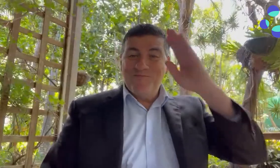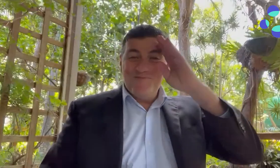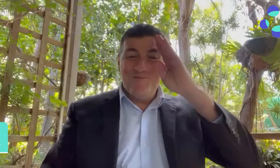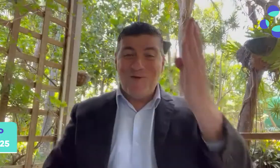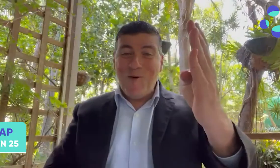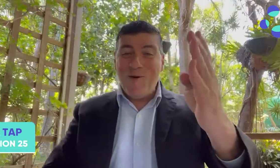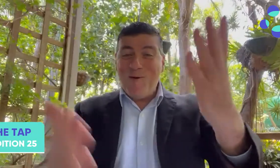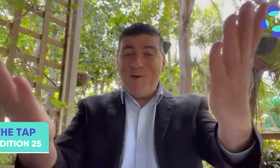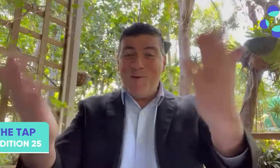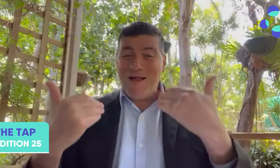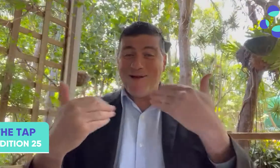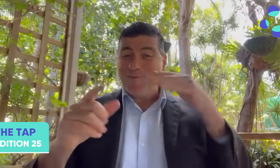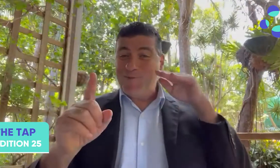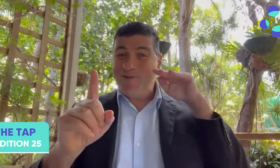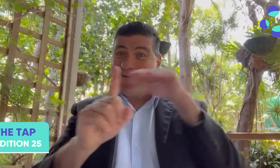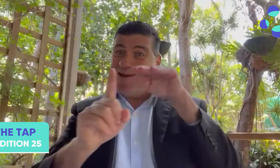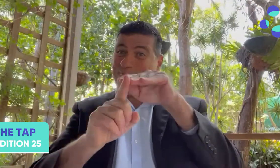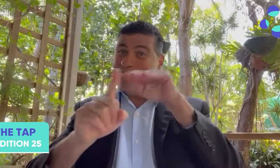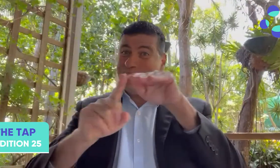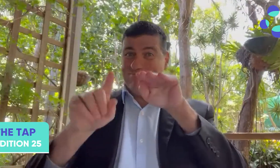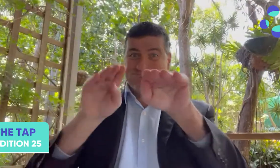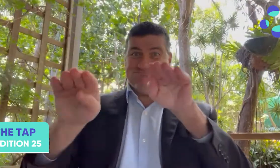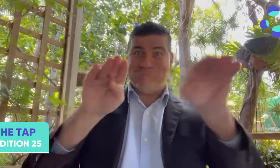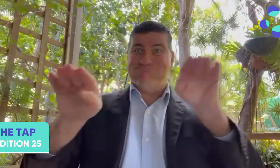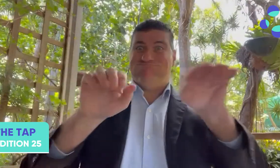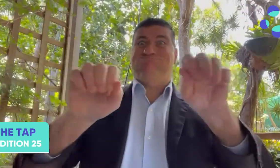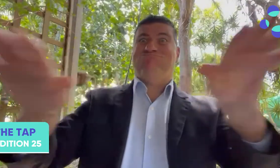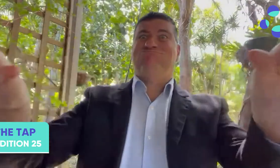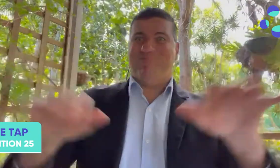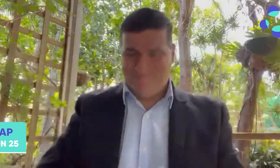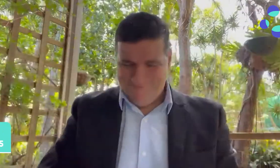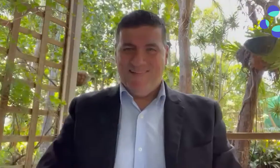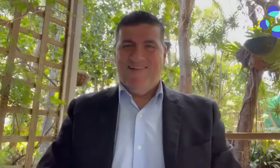Hello! Welcome to The Tap.